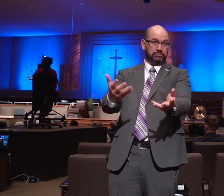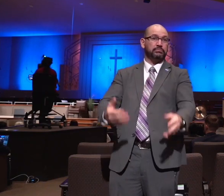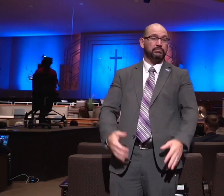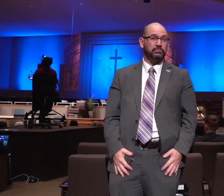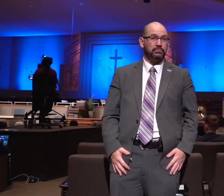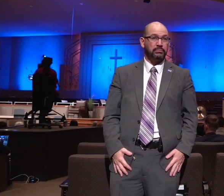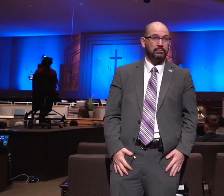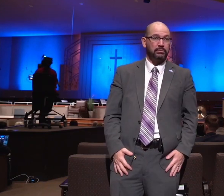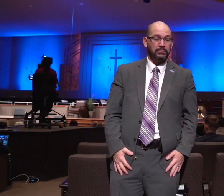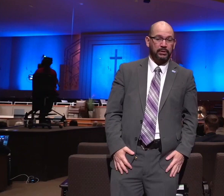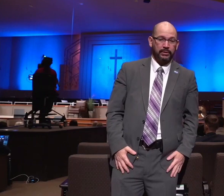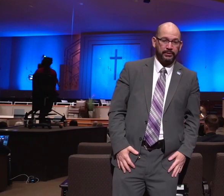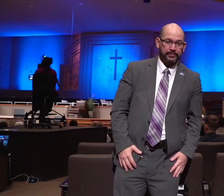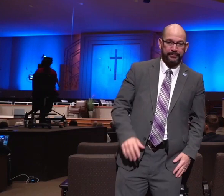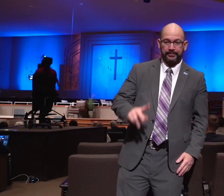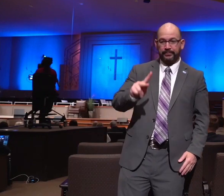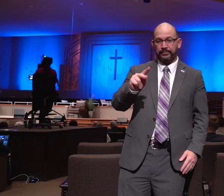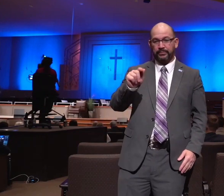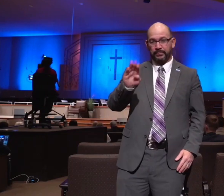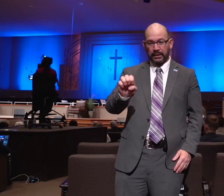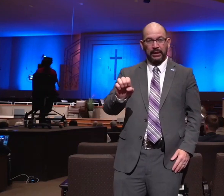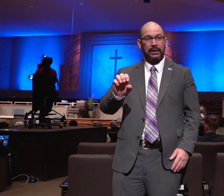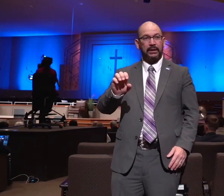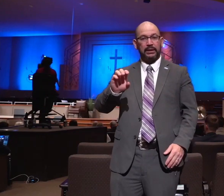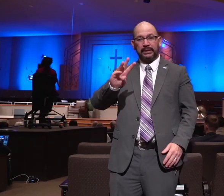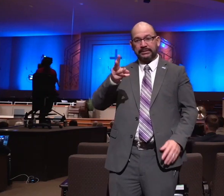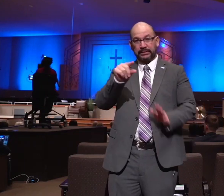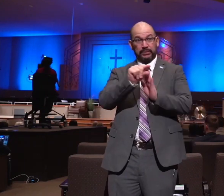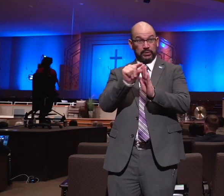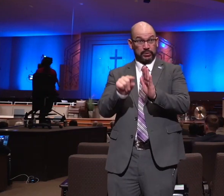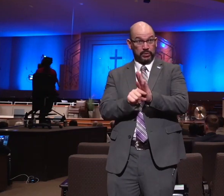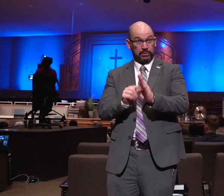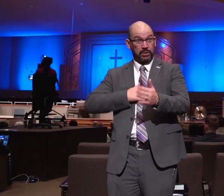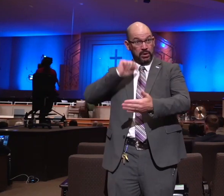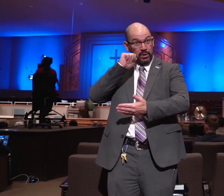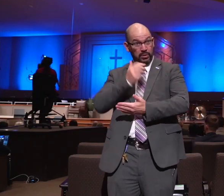Katie was in the sixth grade